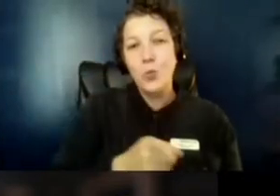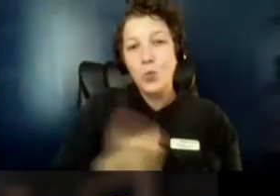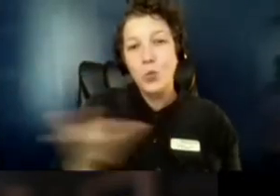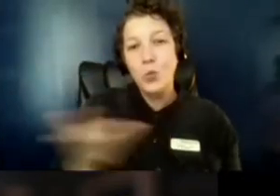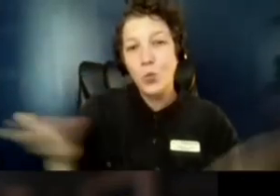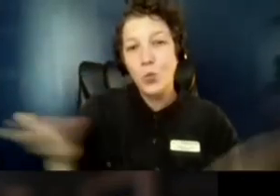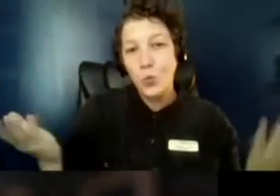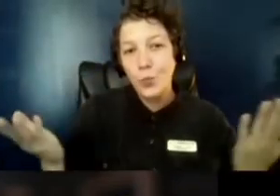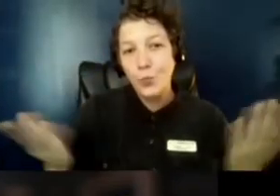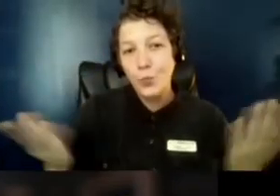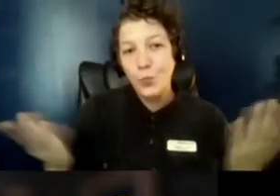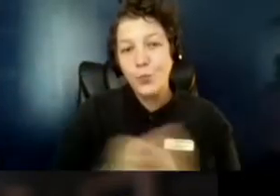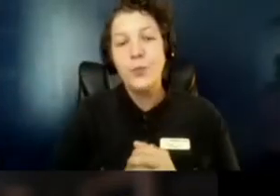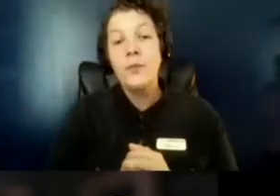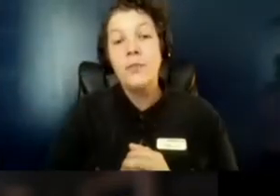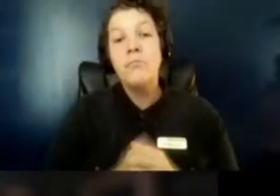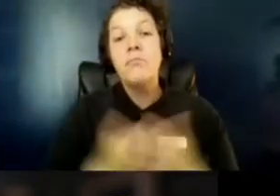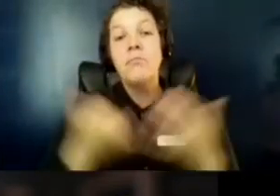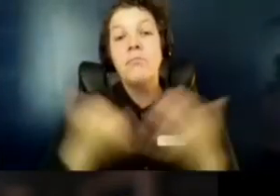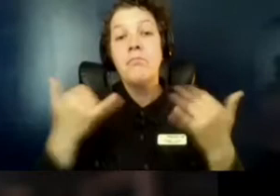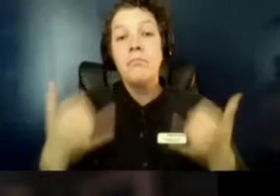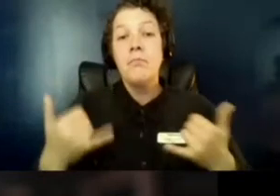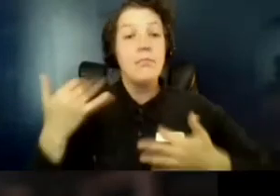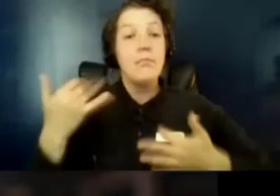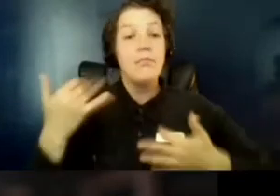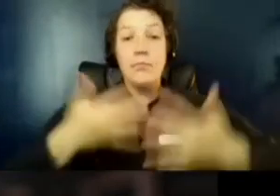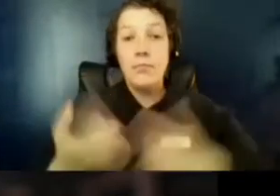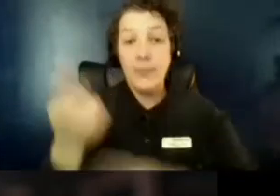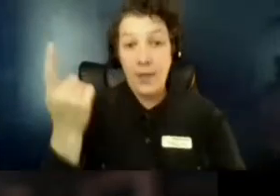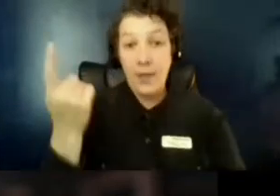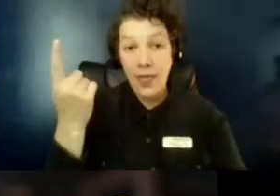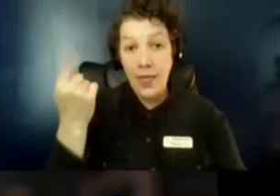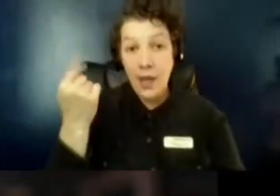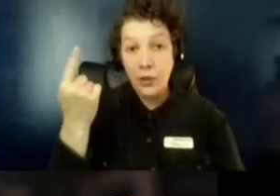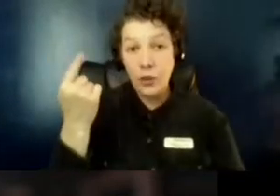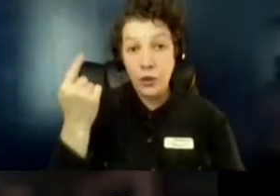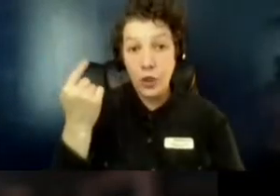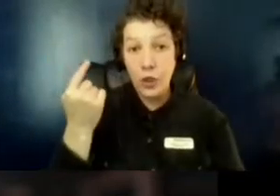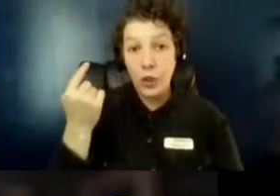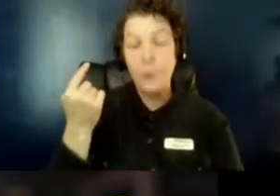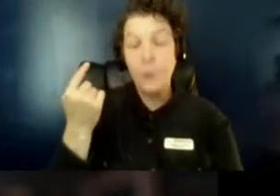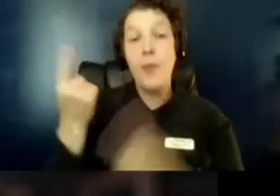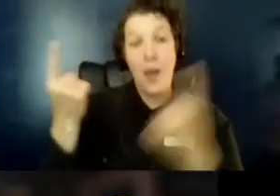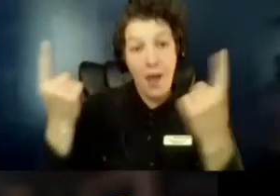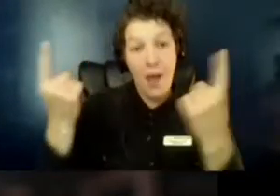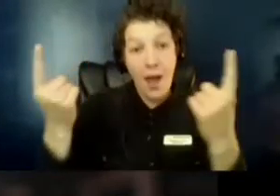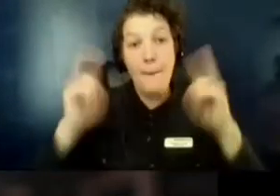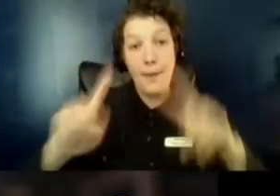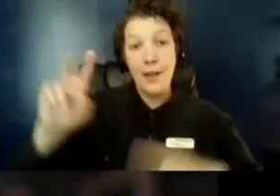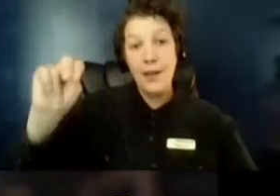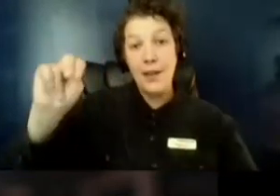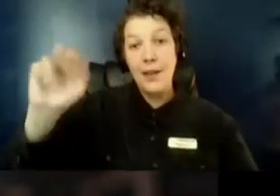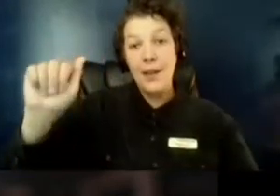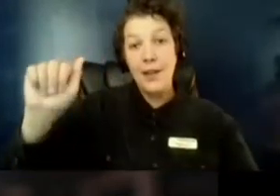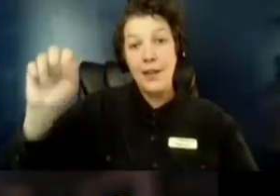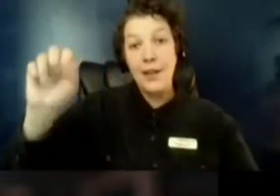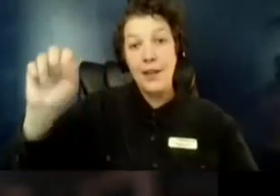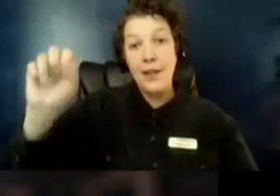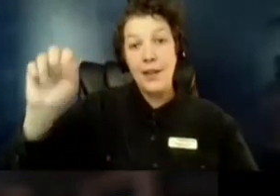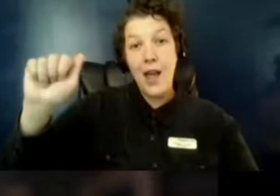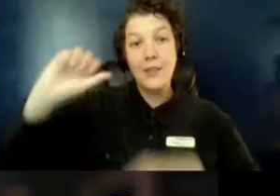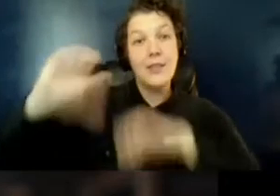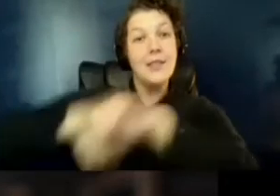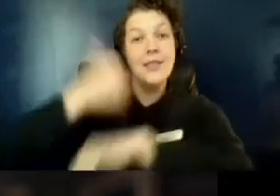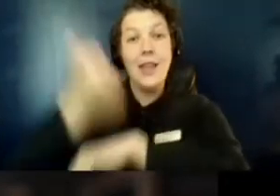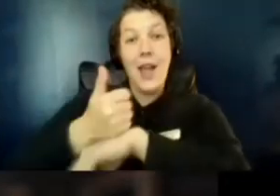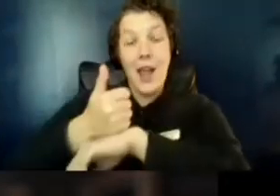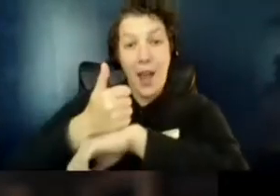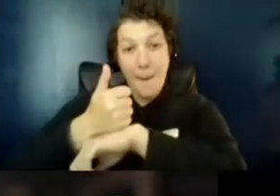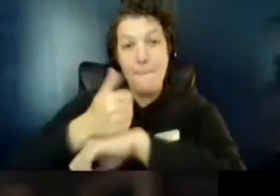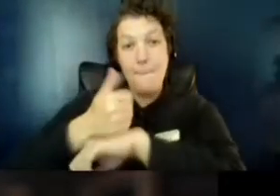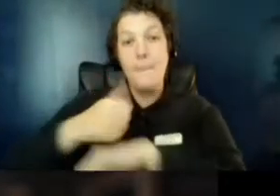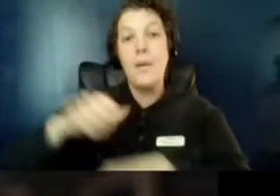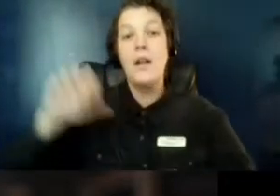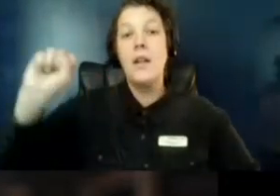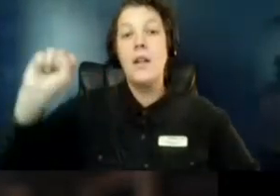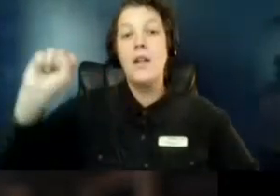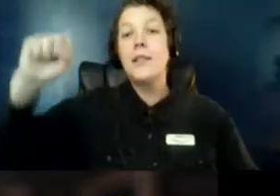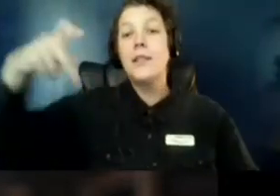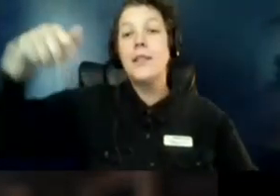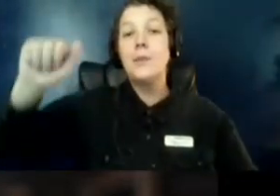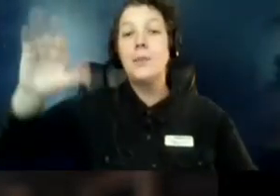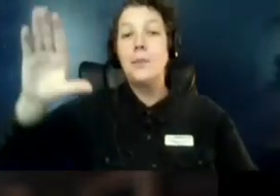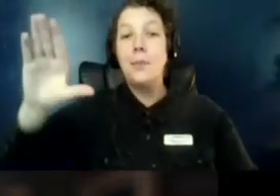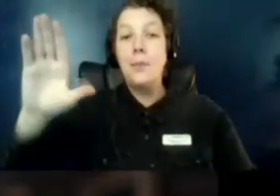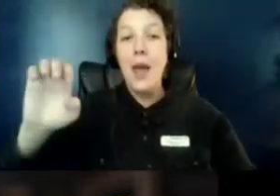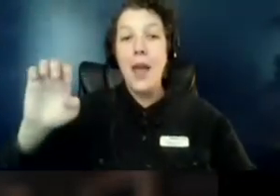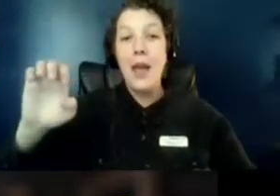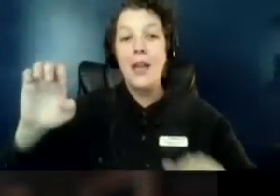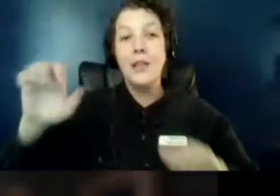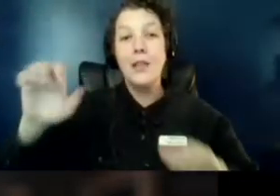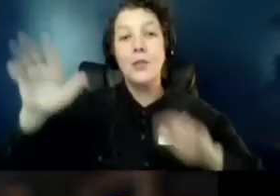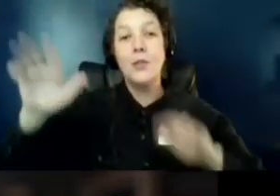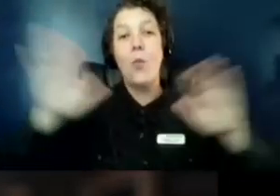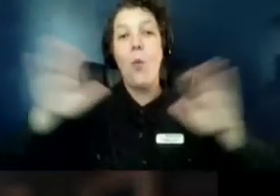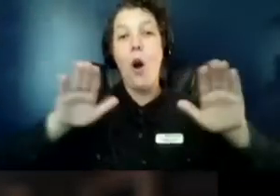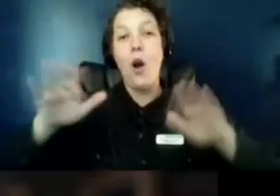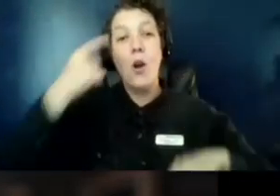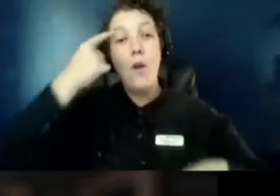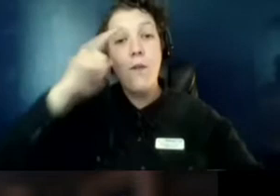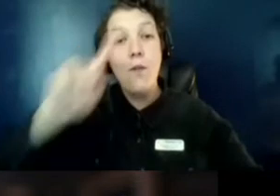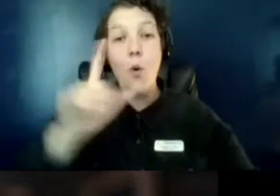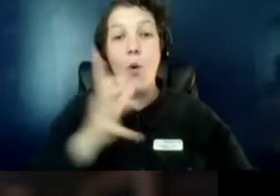year when NASA proudly scheduled a space walk for the women crew members of the space station.